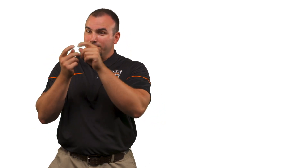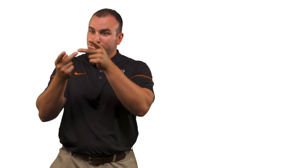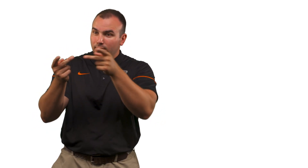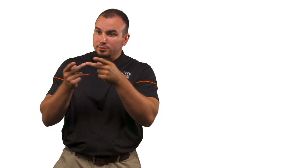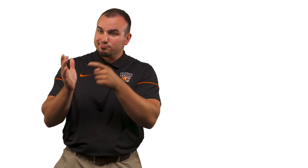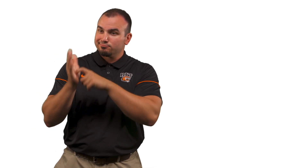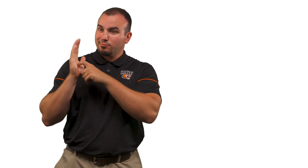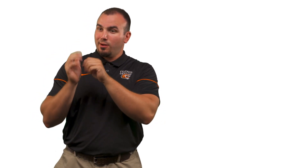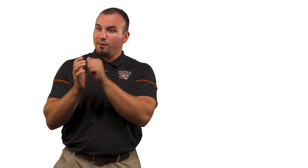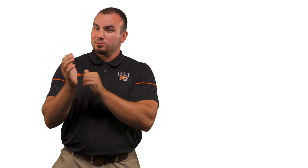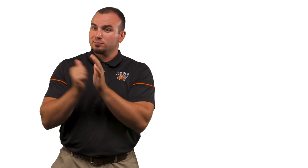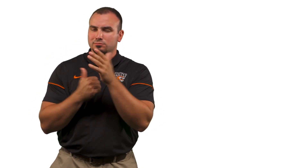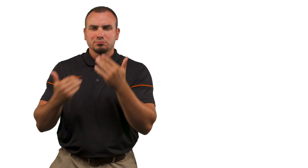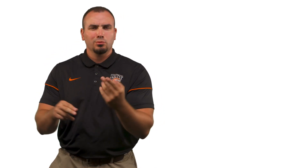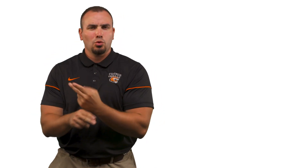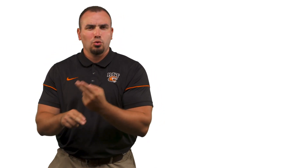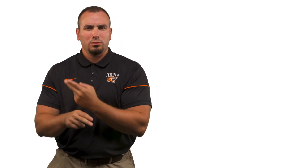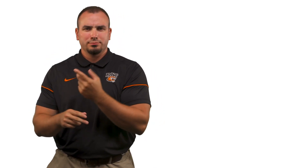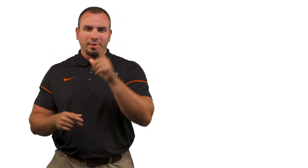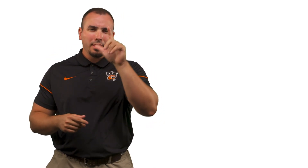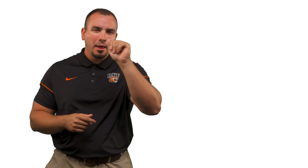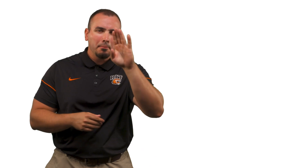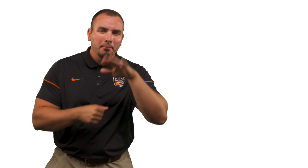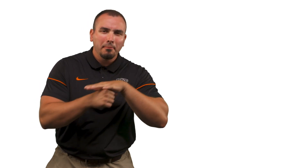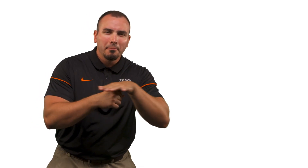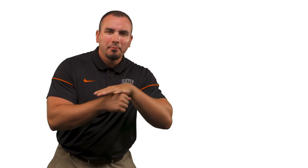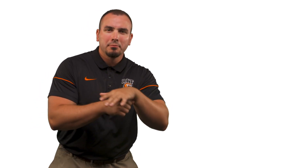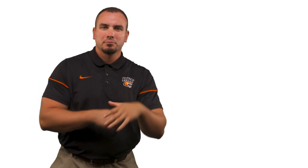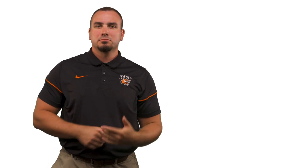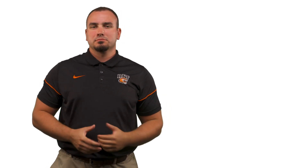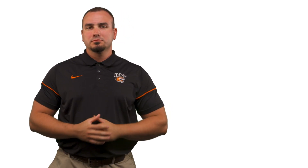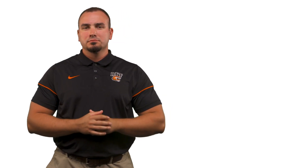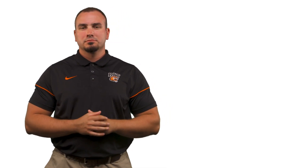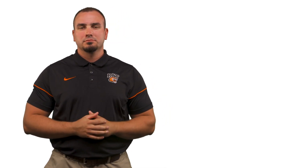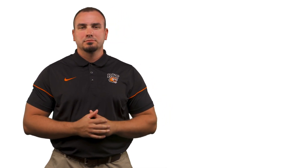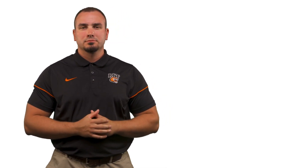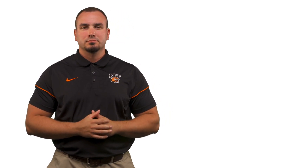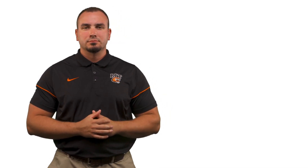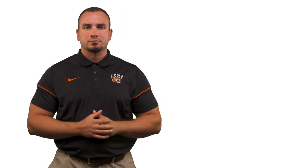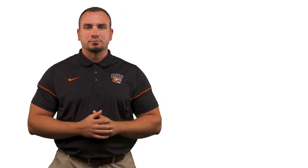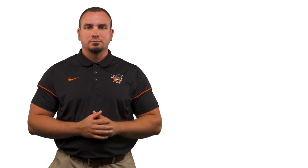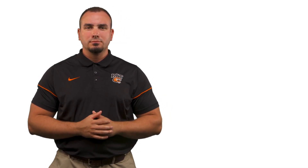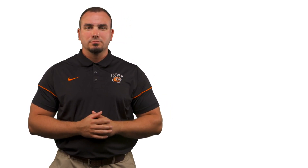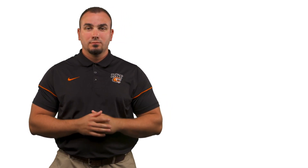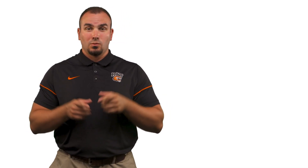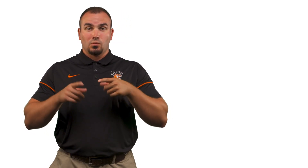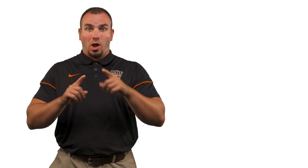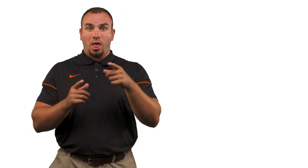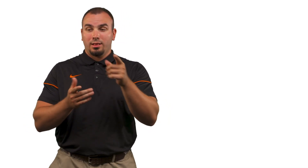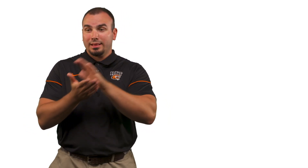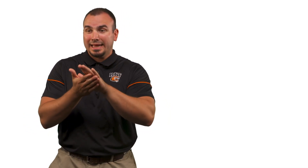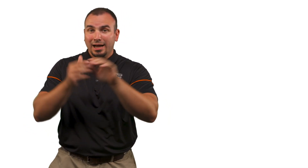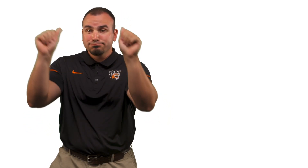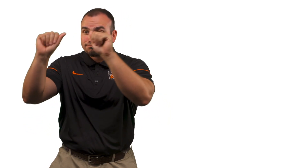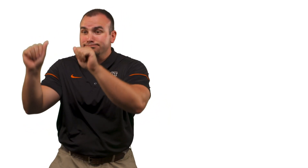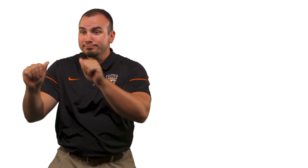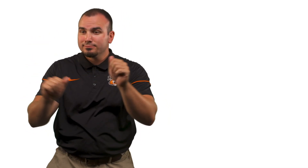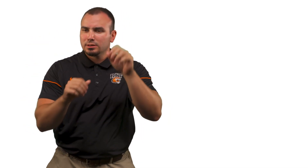Wearing gloves should be done as prescribed in certain areas, such as lab spaces.